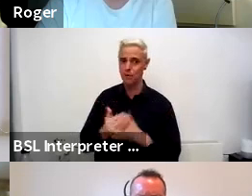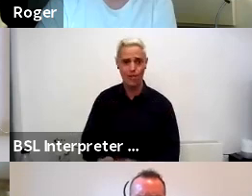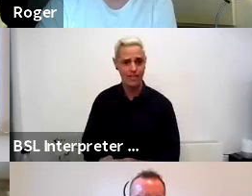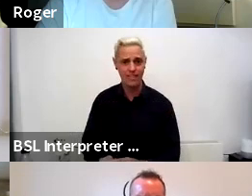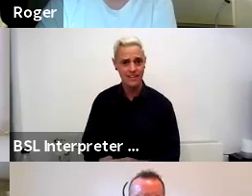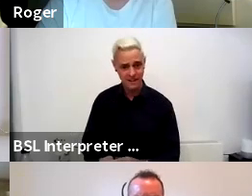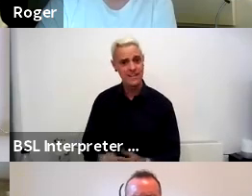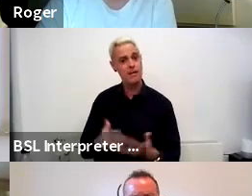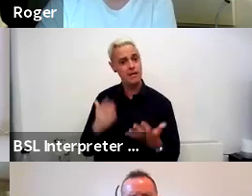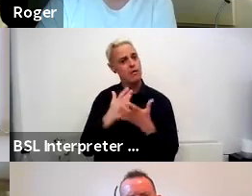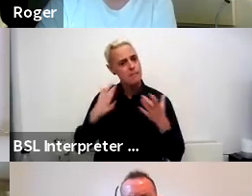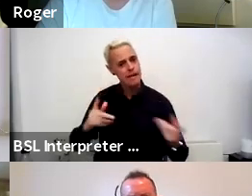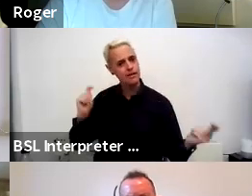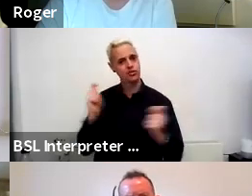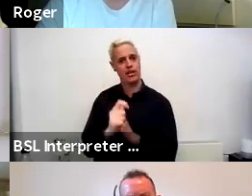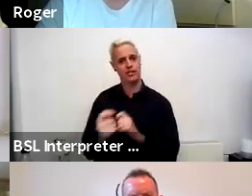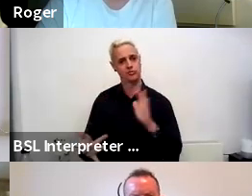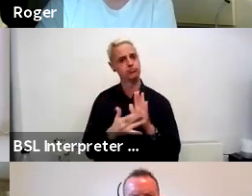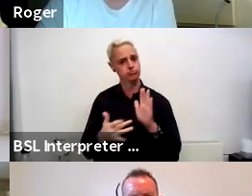I think that could make the biggest change.